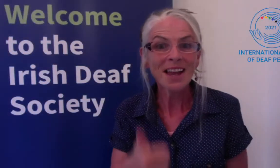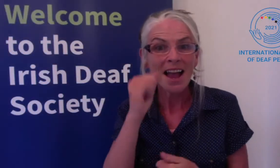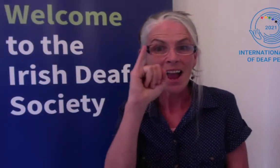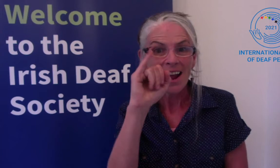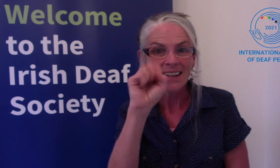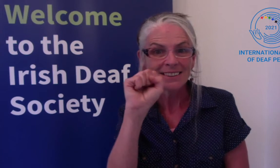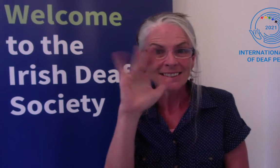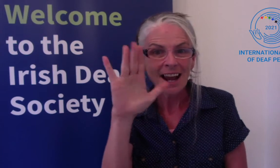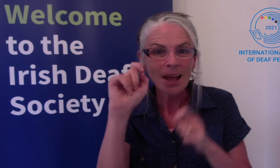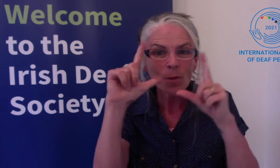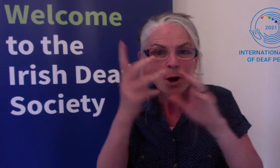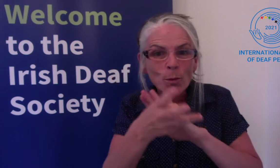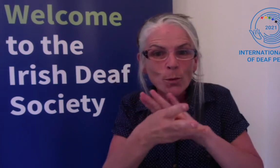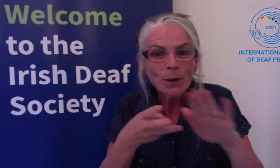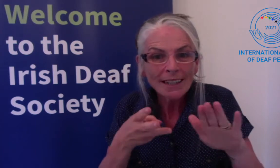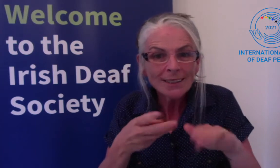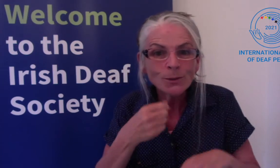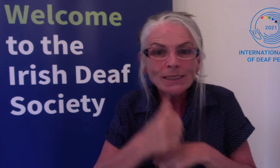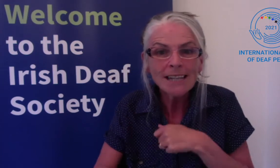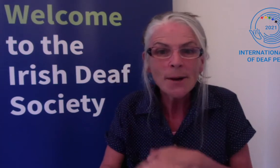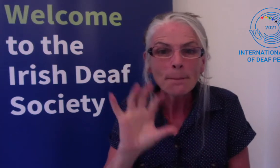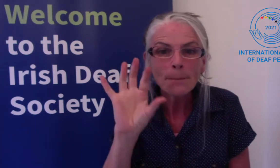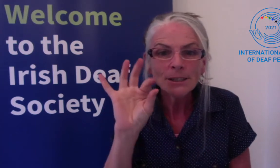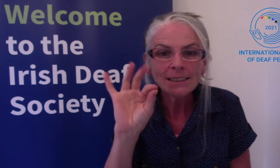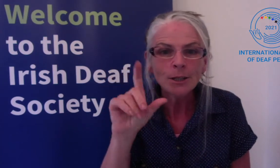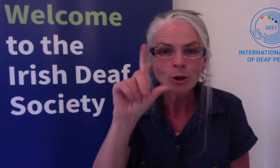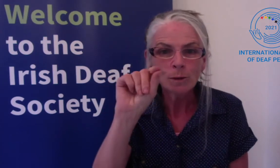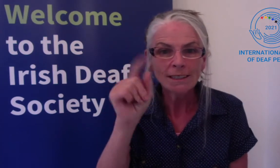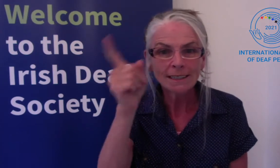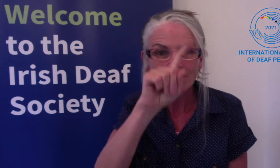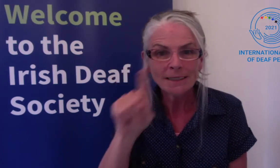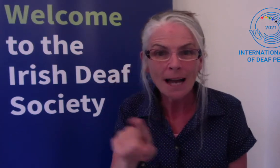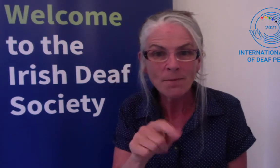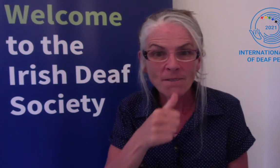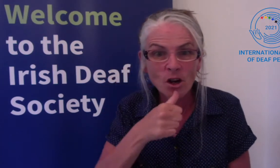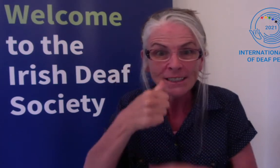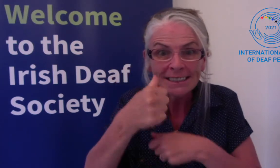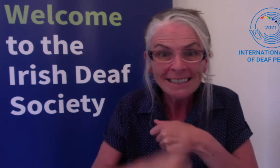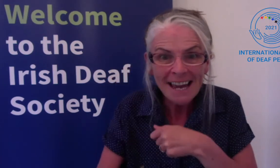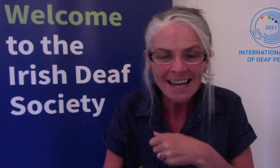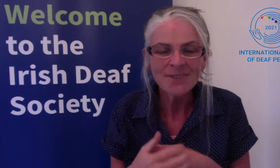Today is Monday 20th September - the first day of ISL Awareness Week! Exciting stuff!